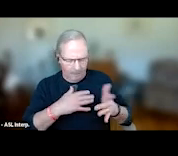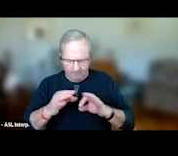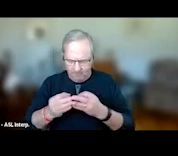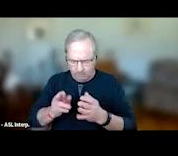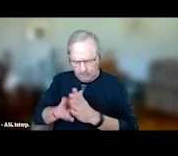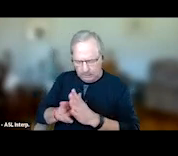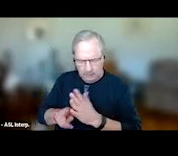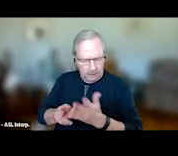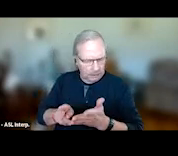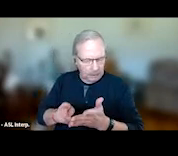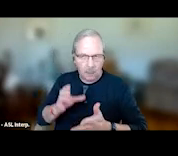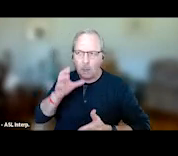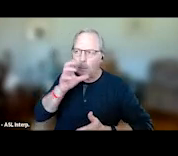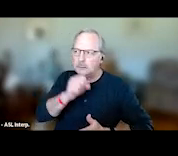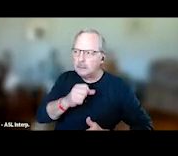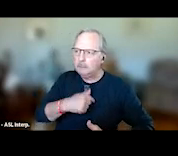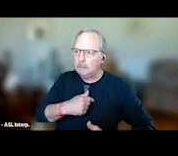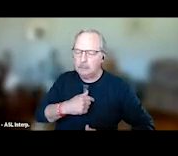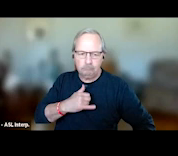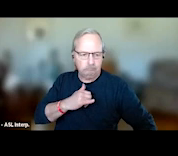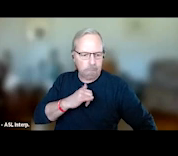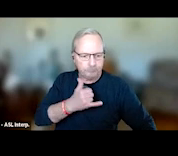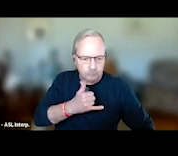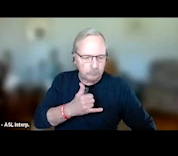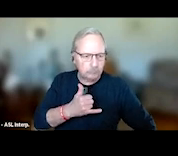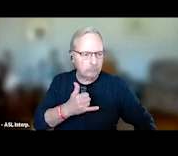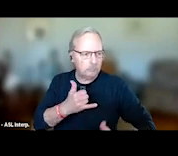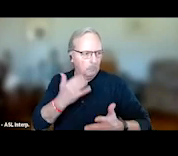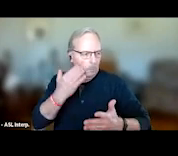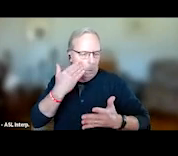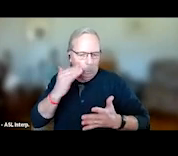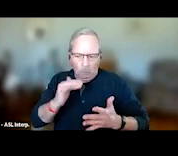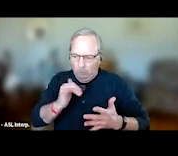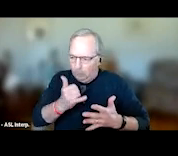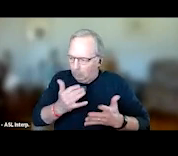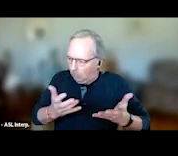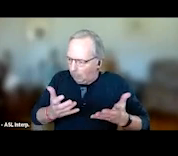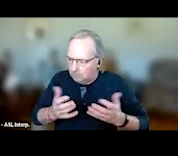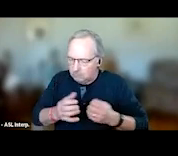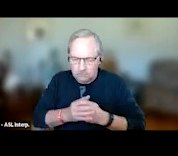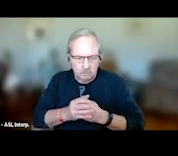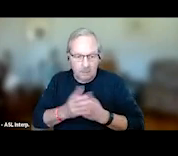I might assume I must have done something terrible, right? Maybe I don't know what it is though, so maybe I'm just really a bad person.